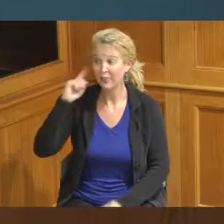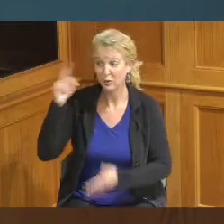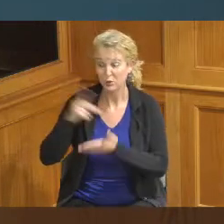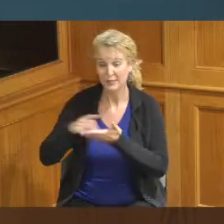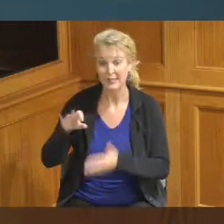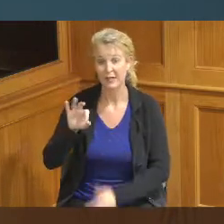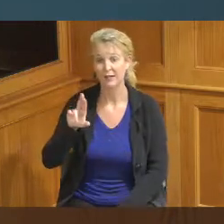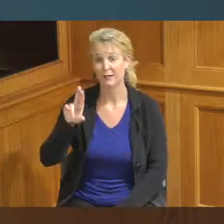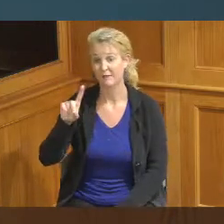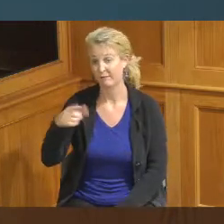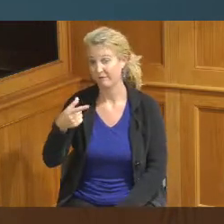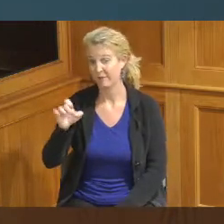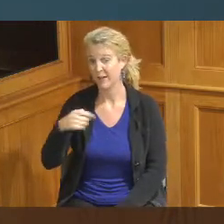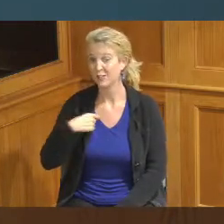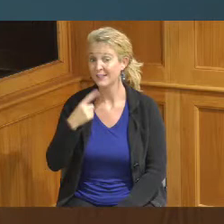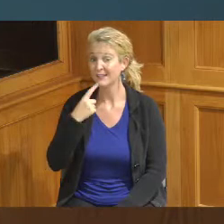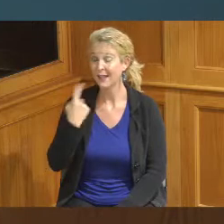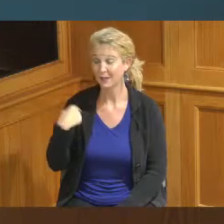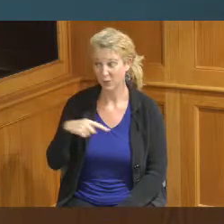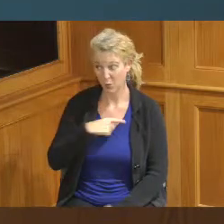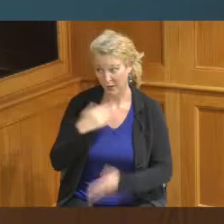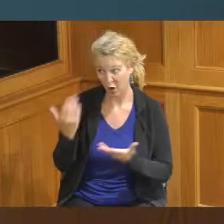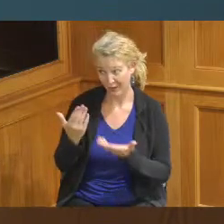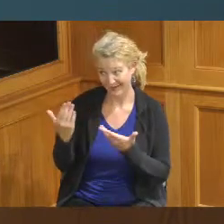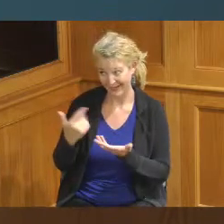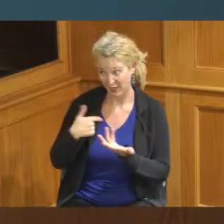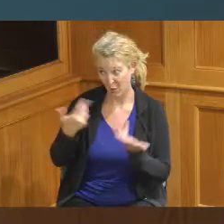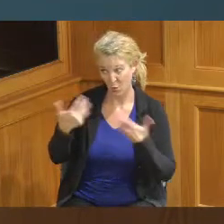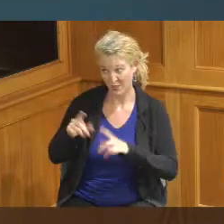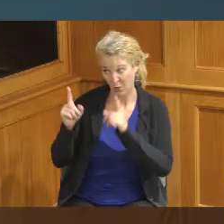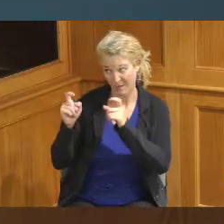you know we up here we not just here to take a photo in front of the White House I've done that